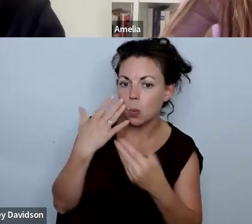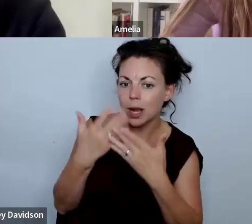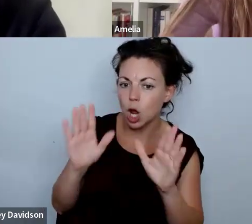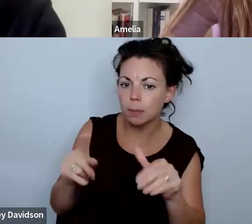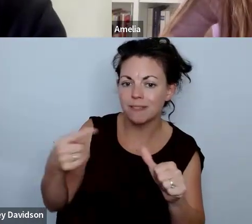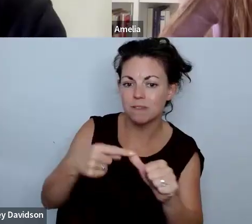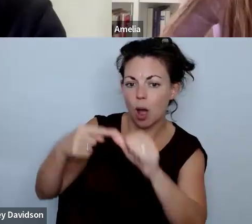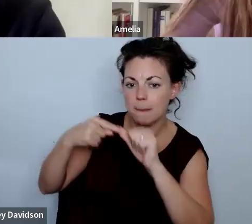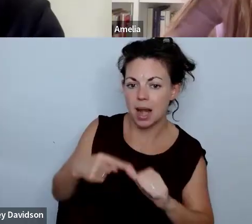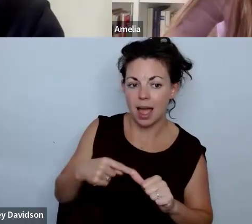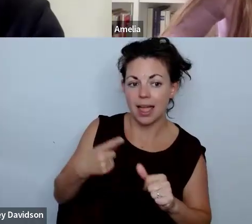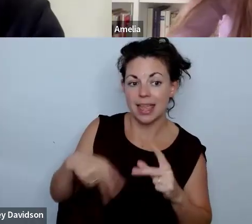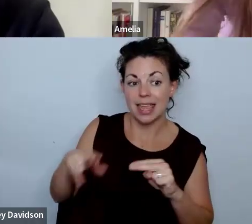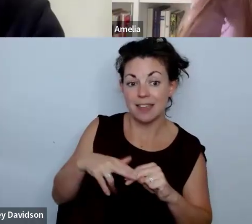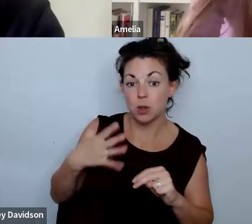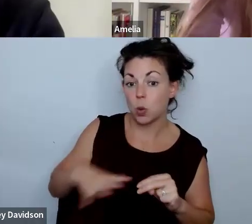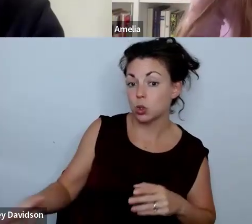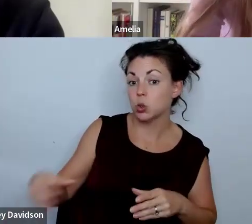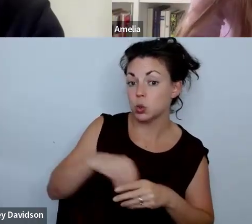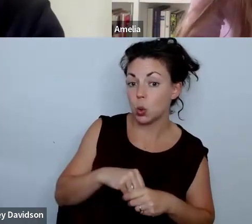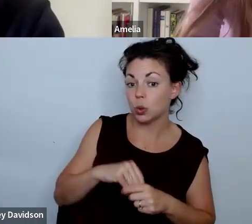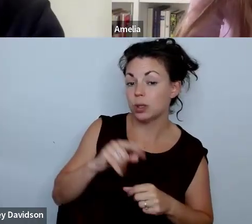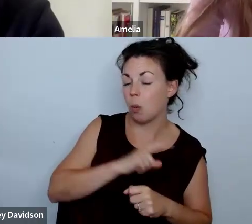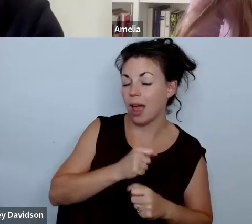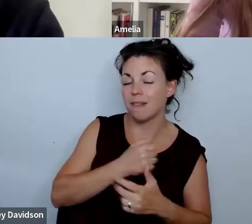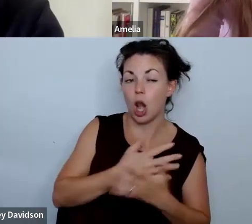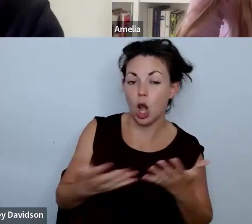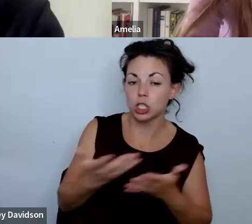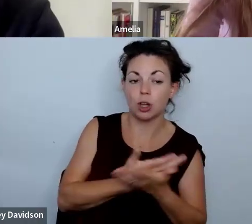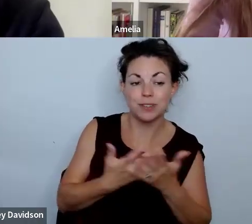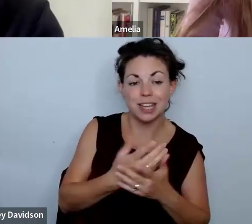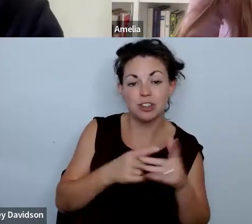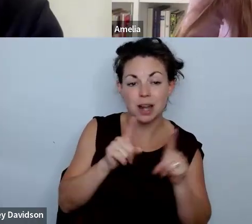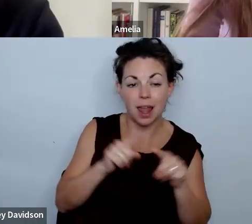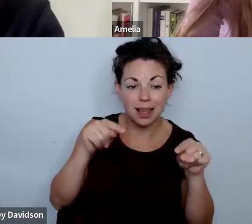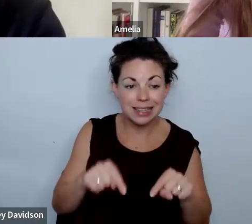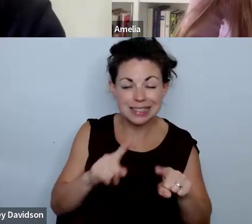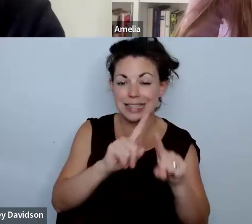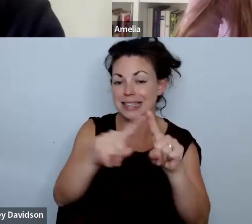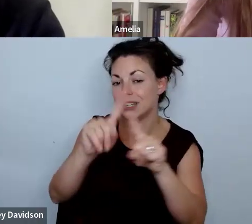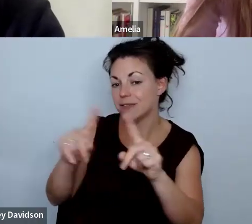we will be moving over to our, our private discussion call after this on a separate link.